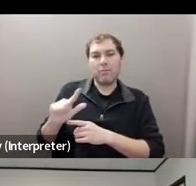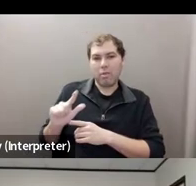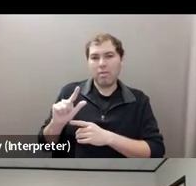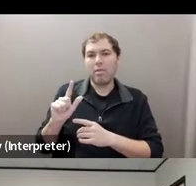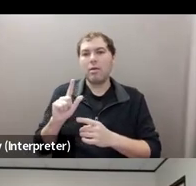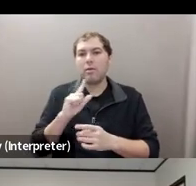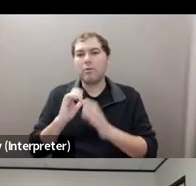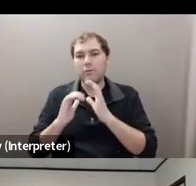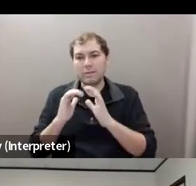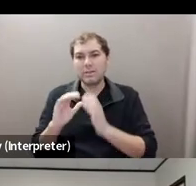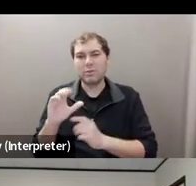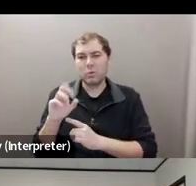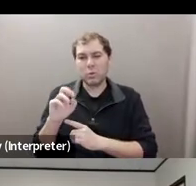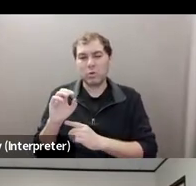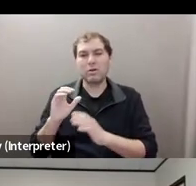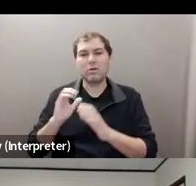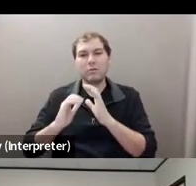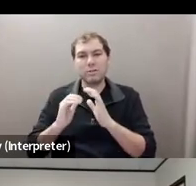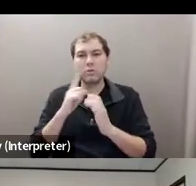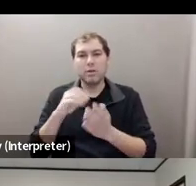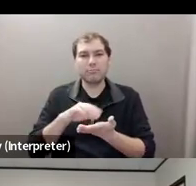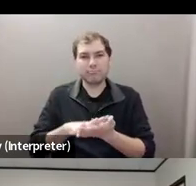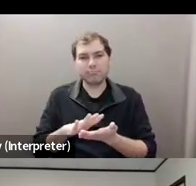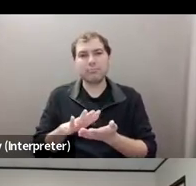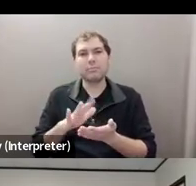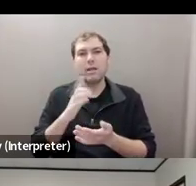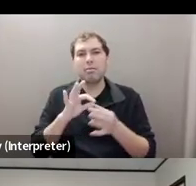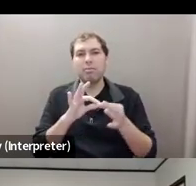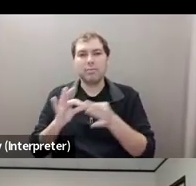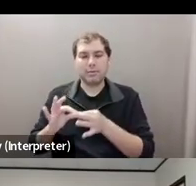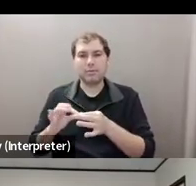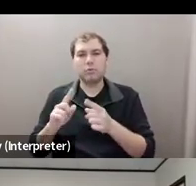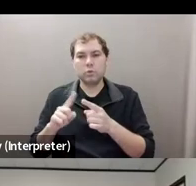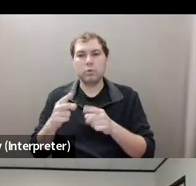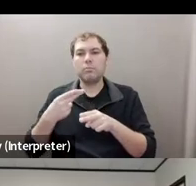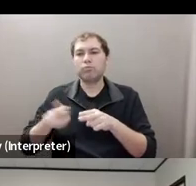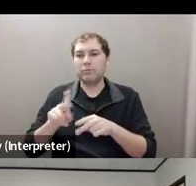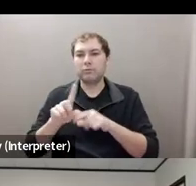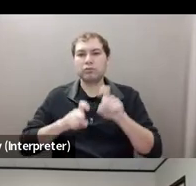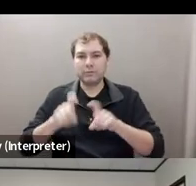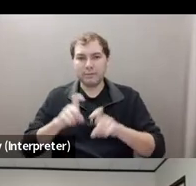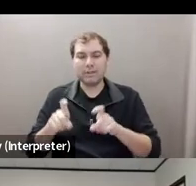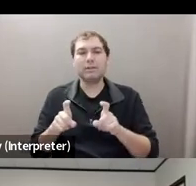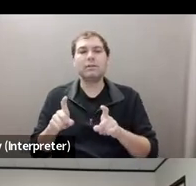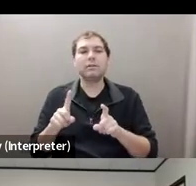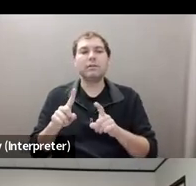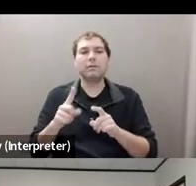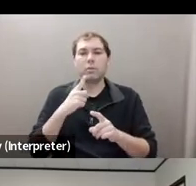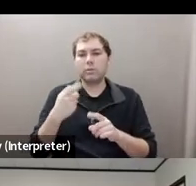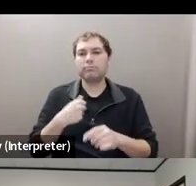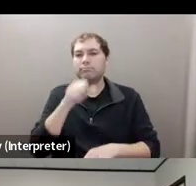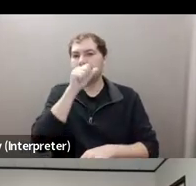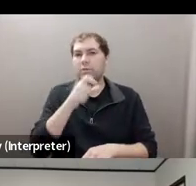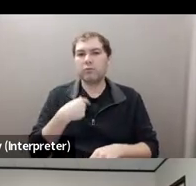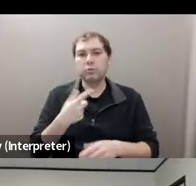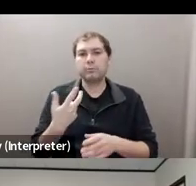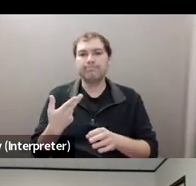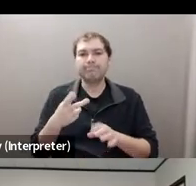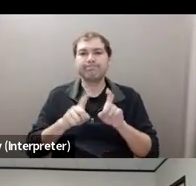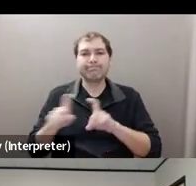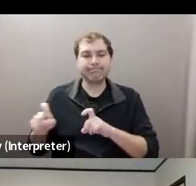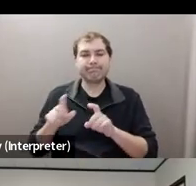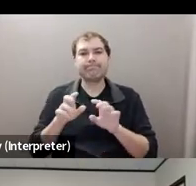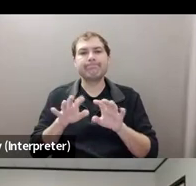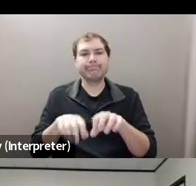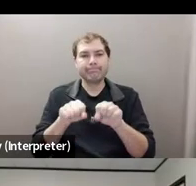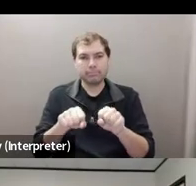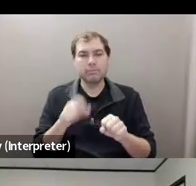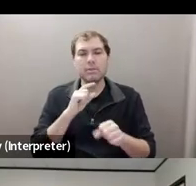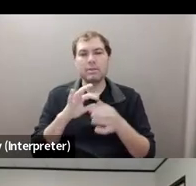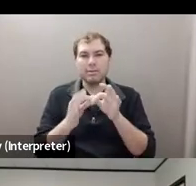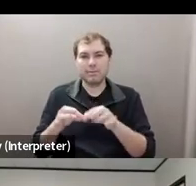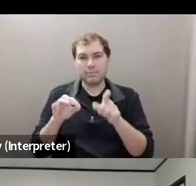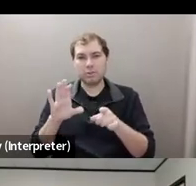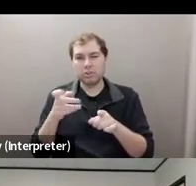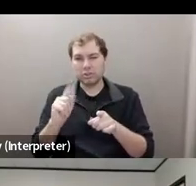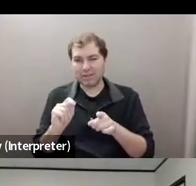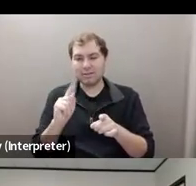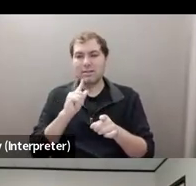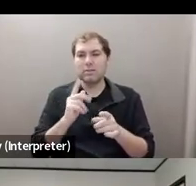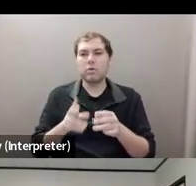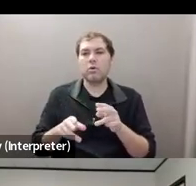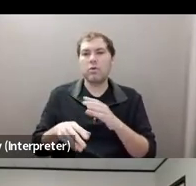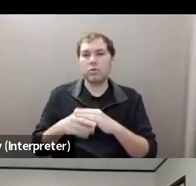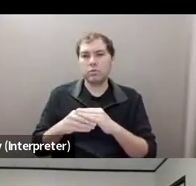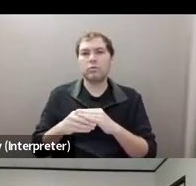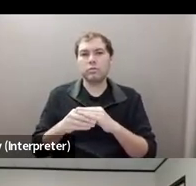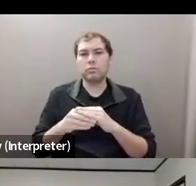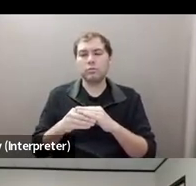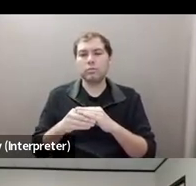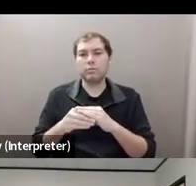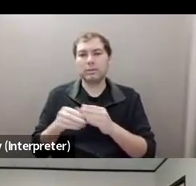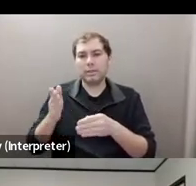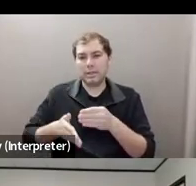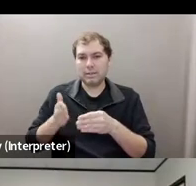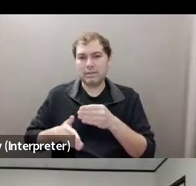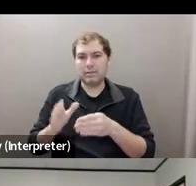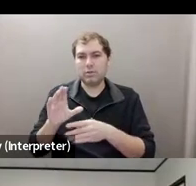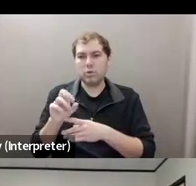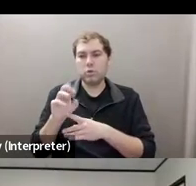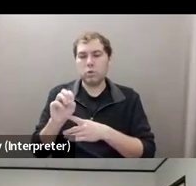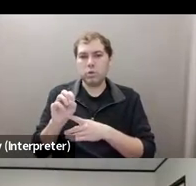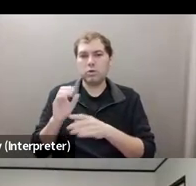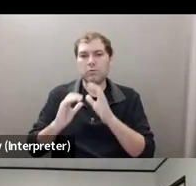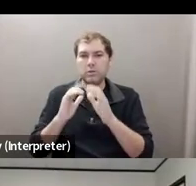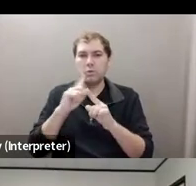Adam w/APRIL: And so I have put in the chat a link to a brief survey evaluation. That we would love for you all to take. It's the link is in the in the chat, and it will also be at the end of the port conversation when you close out the zoom. So